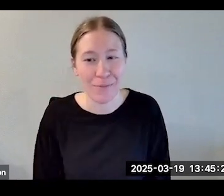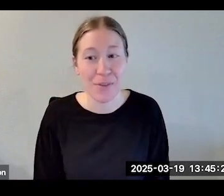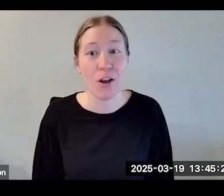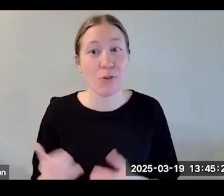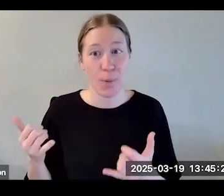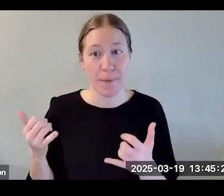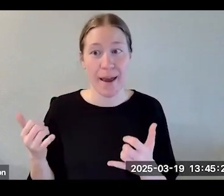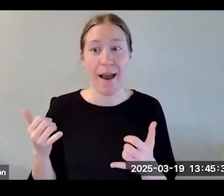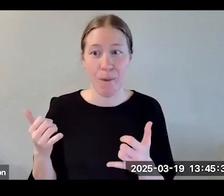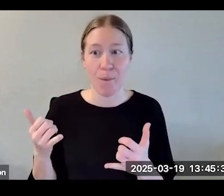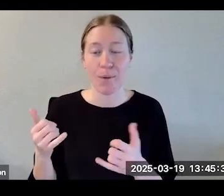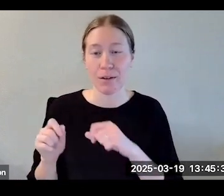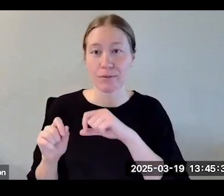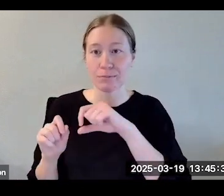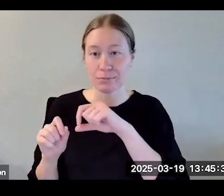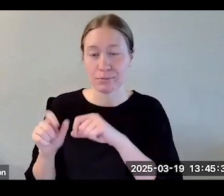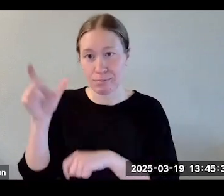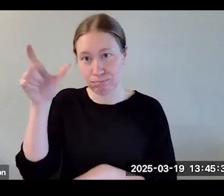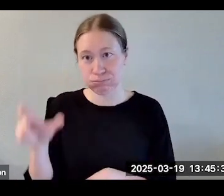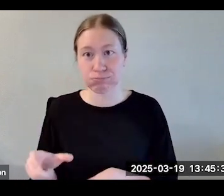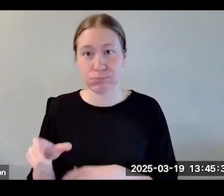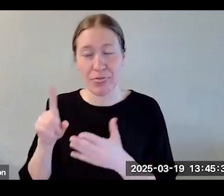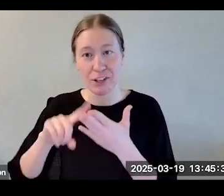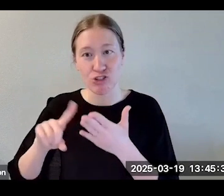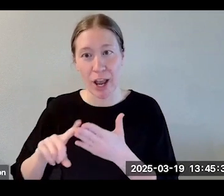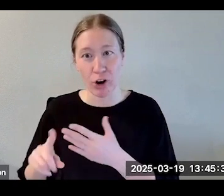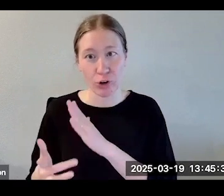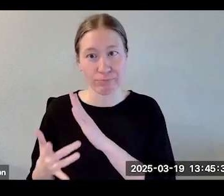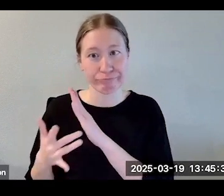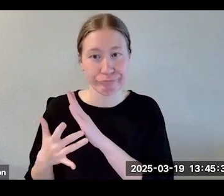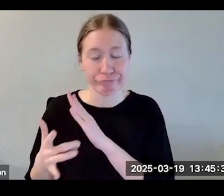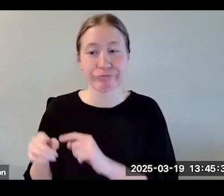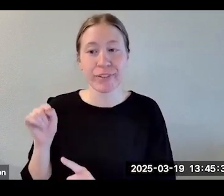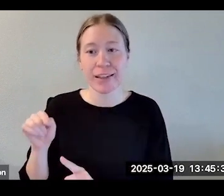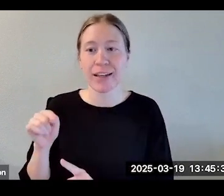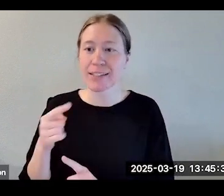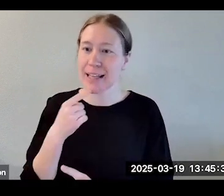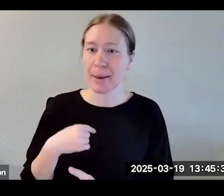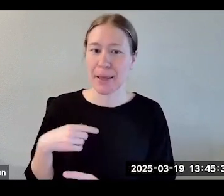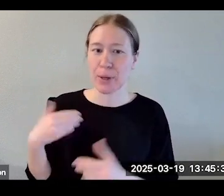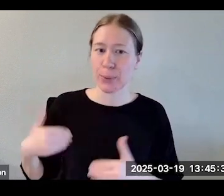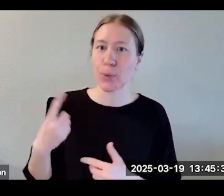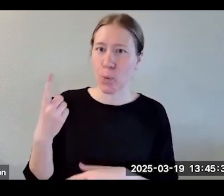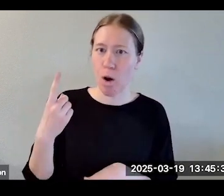that there's a color contrast issue with hard-to-read text contrast. If I click into this,